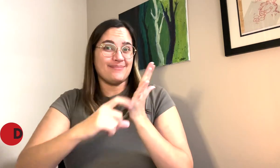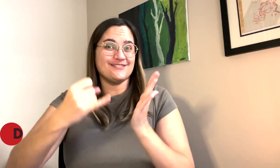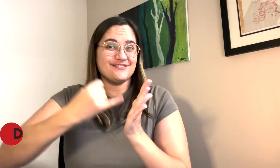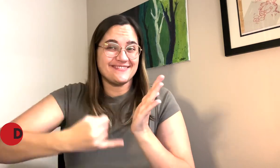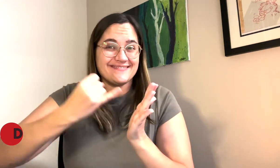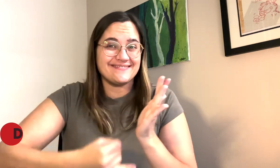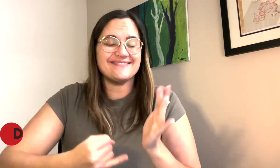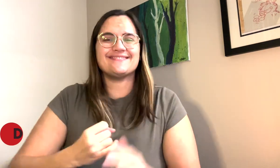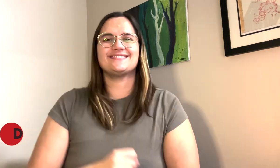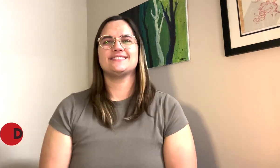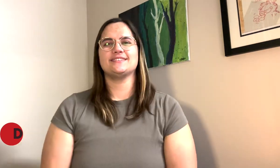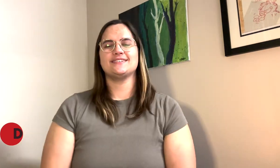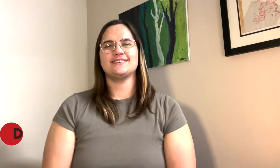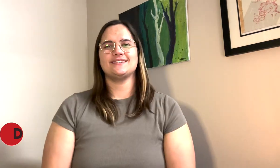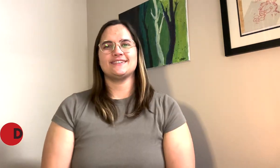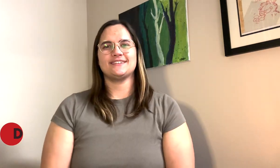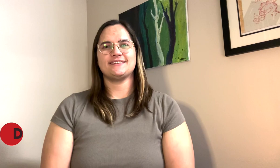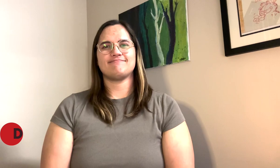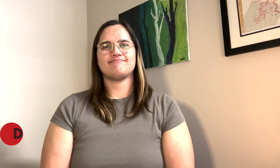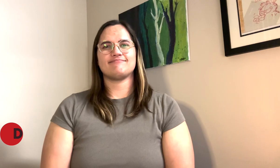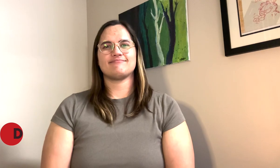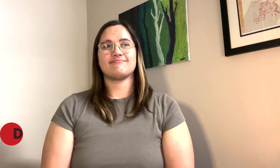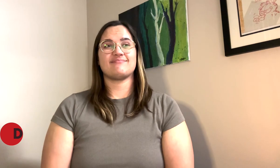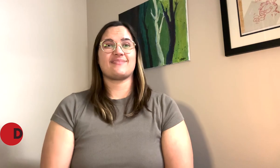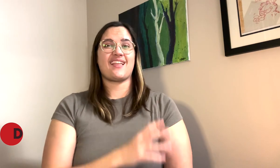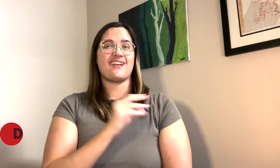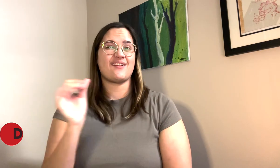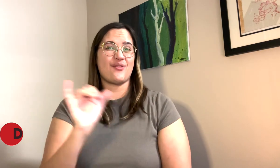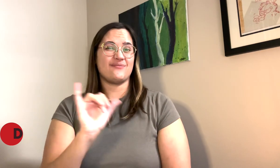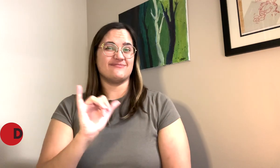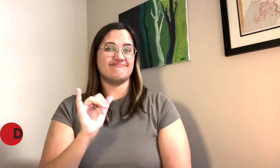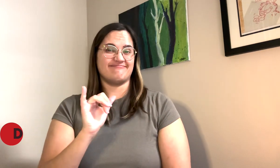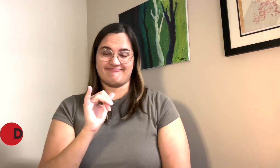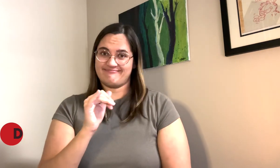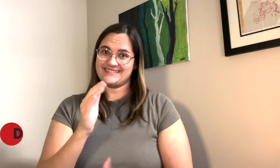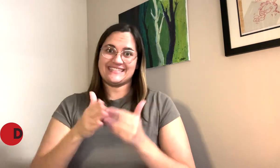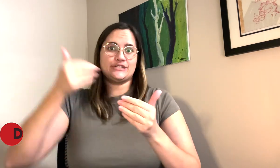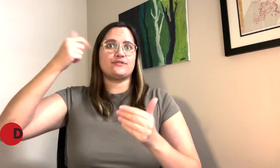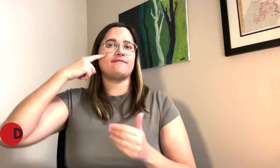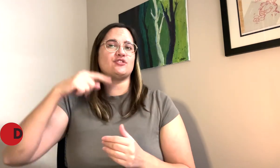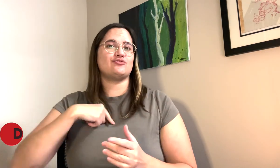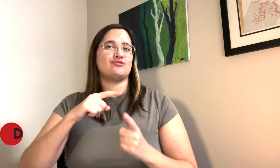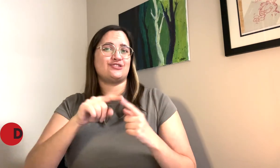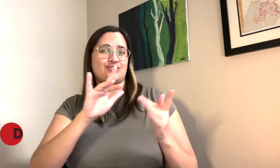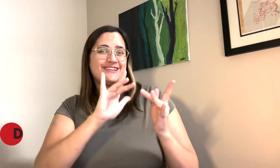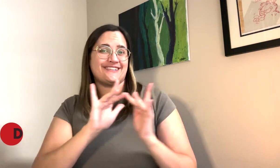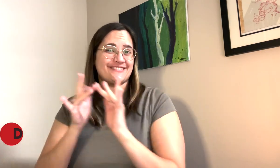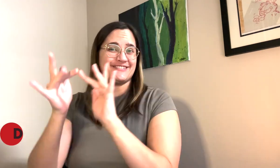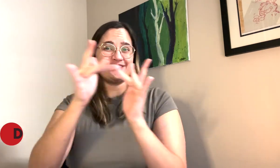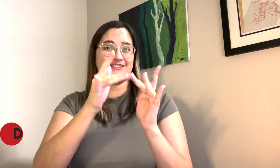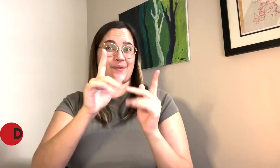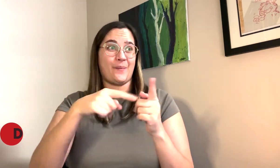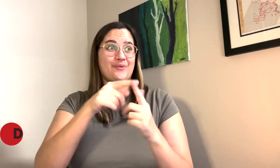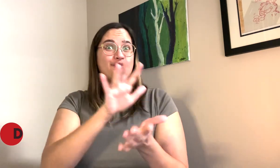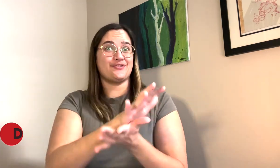network and use interpreters provided by programs. Ask yourself